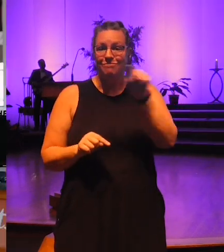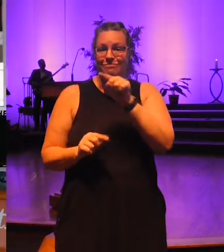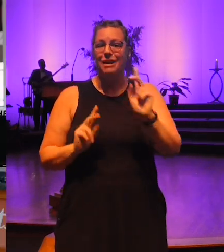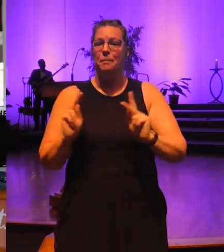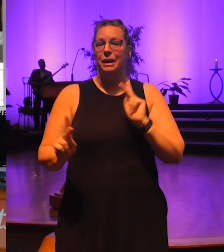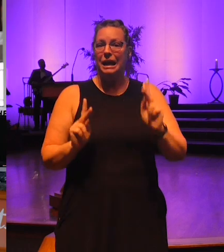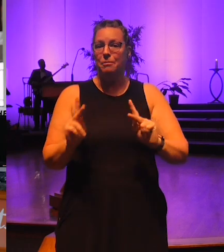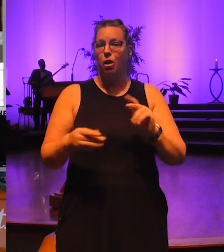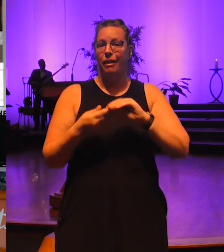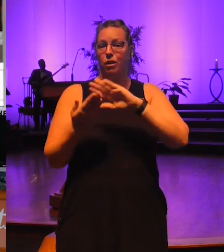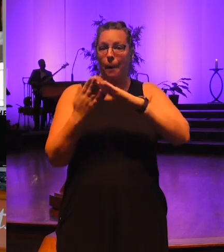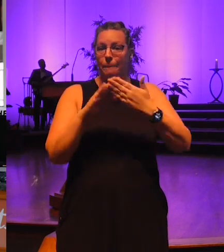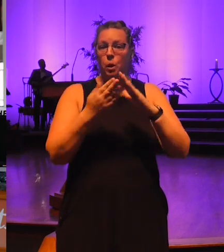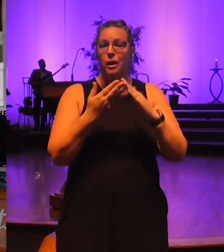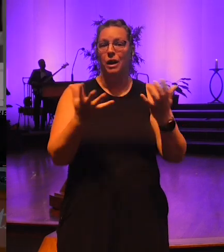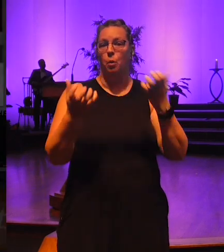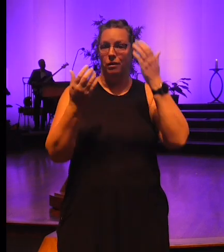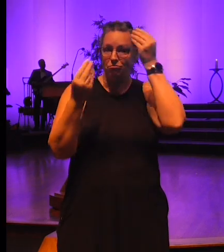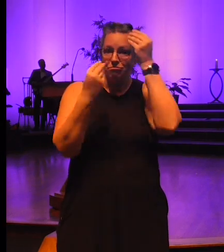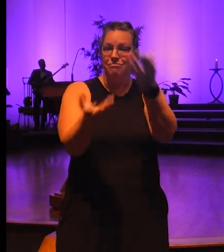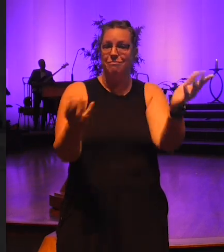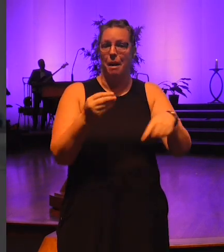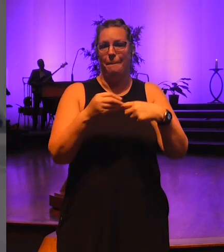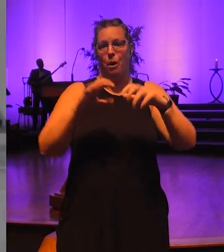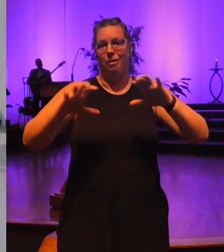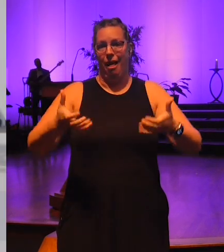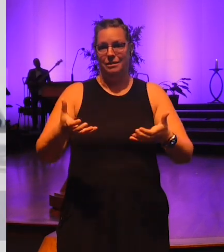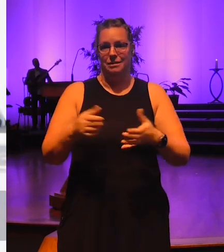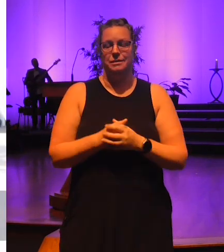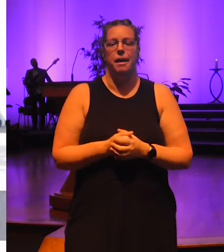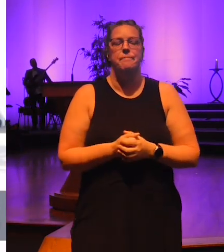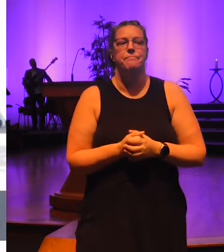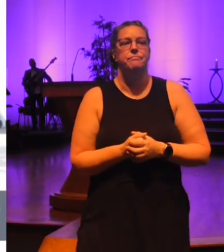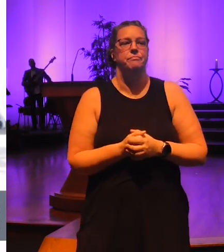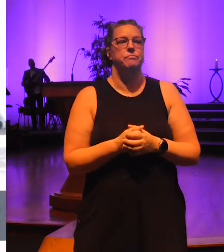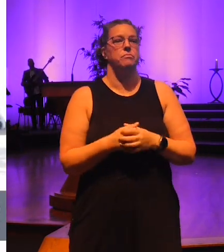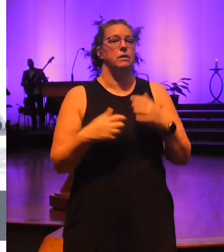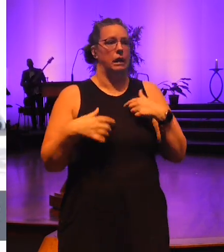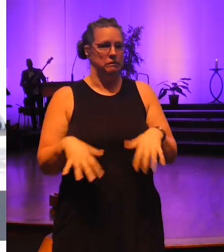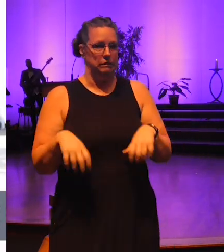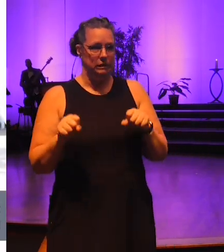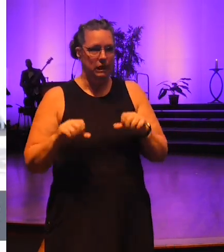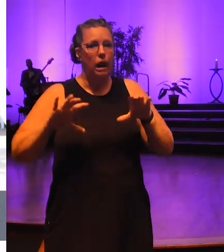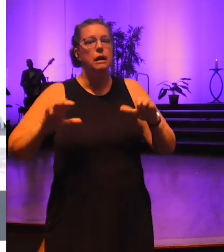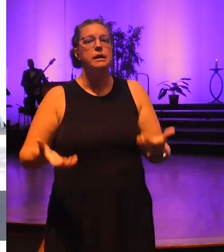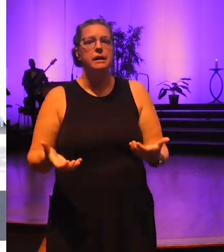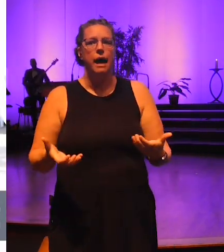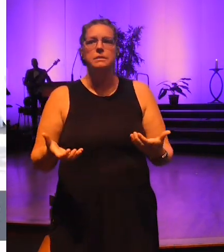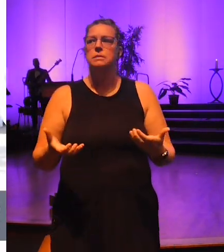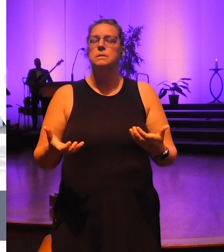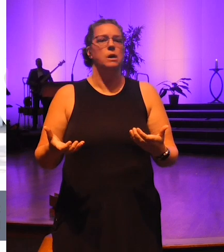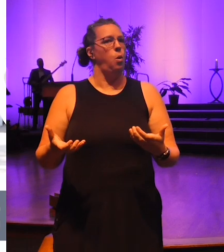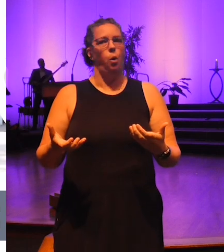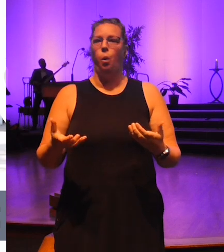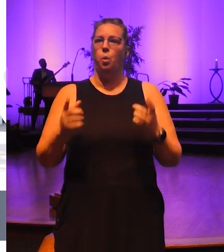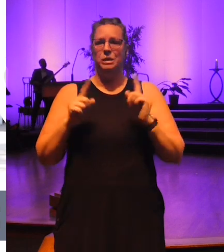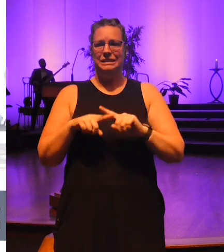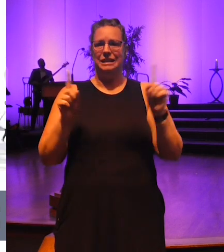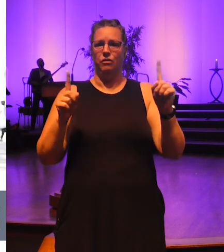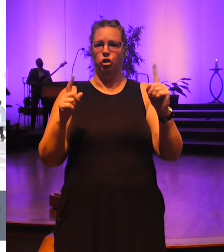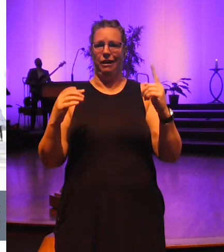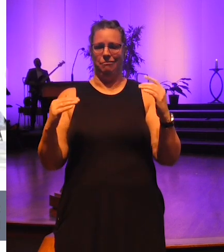share about Mile High classes taking class uh it just is a different layer it adds a layer on to